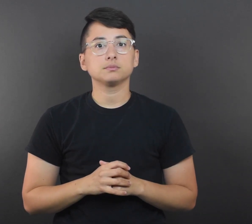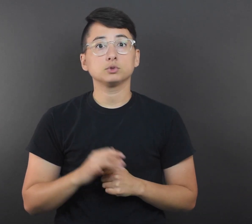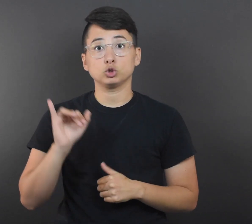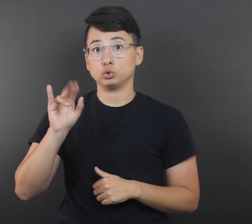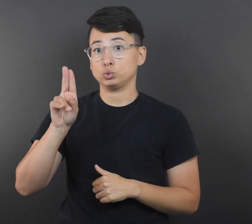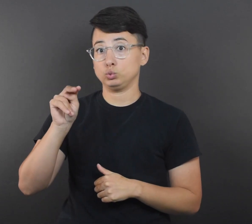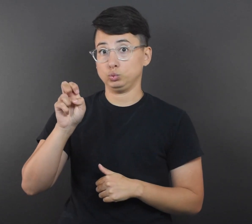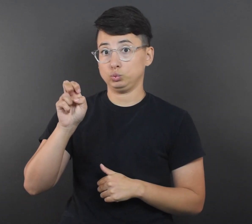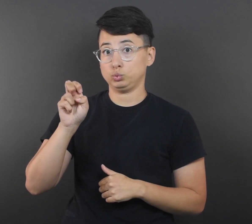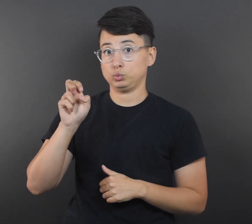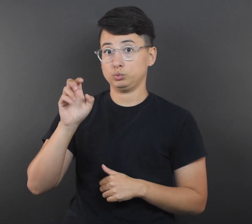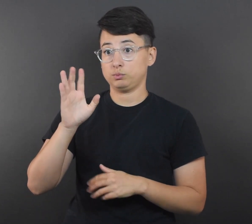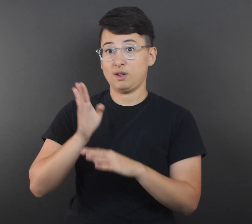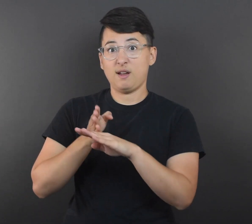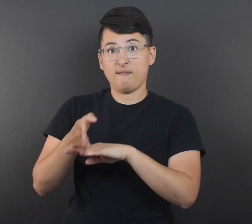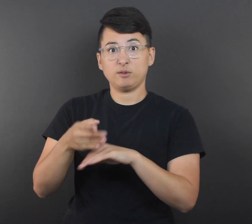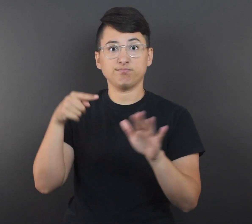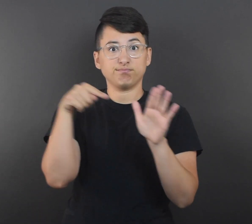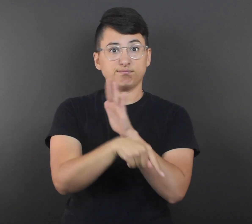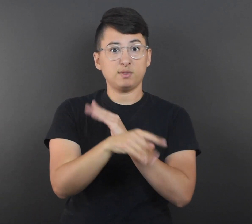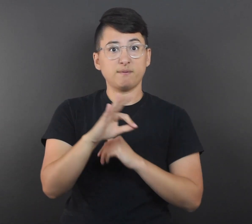following the murder of George Floyd,